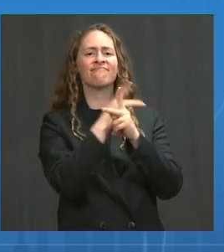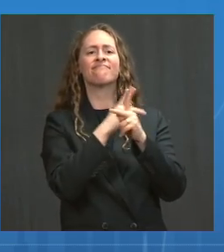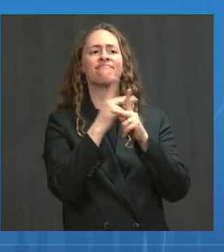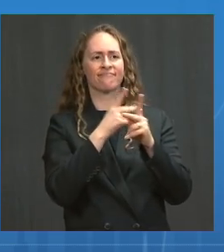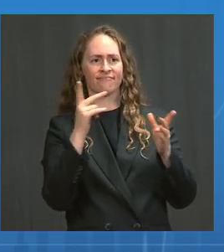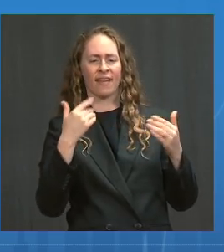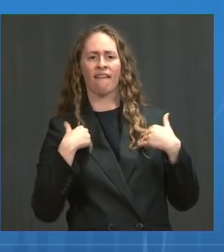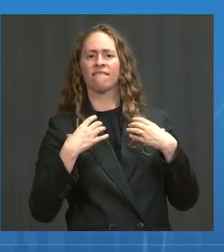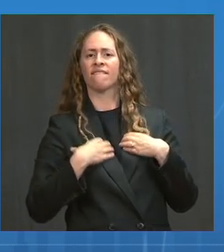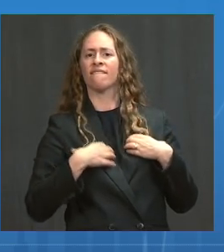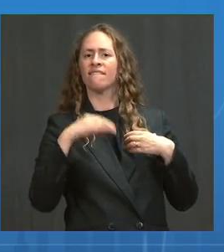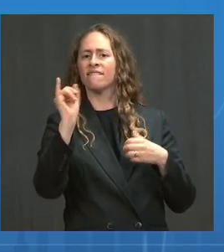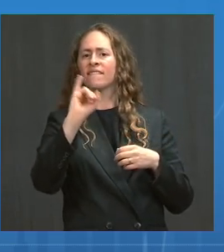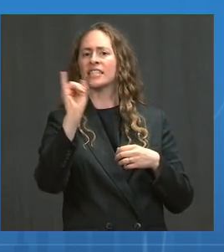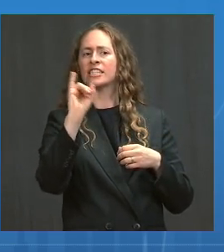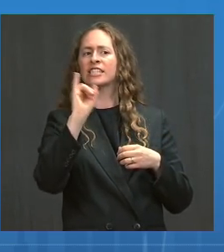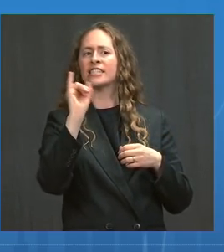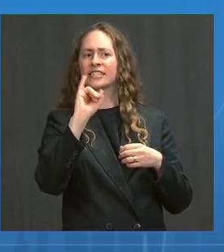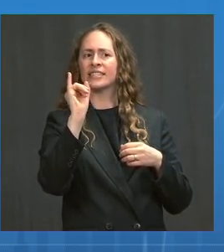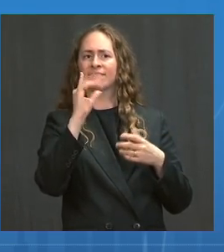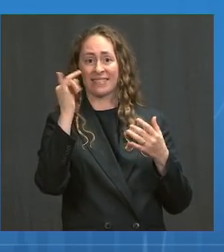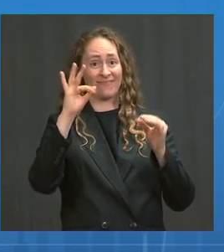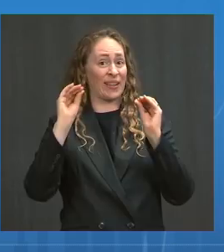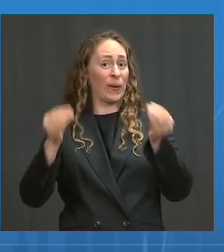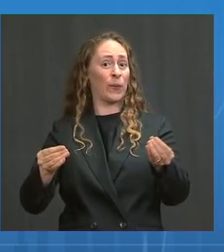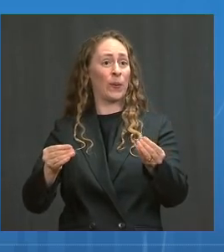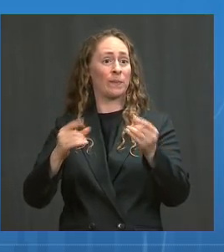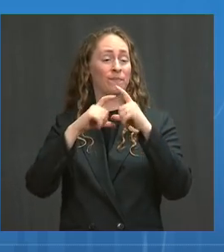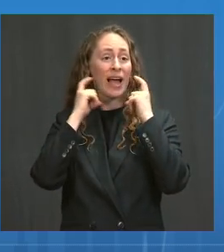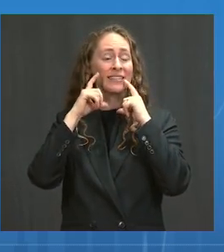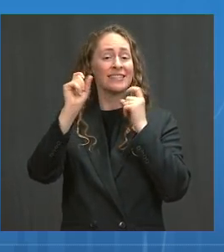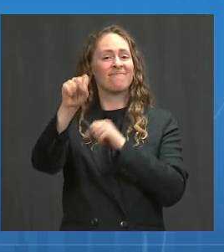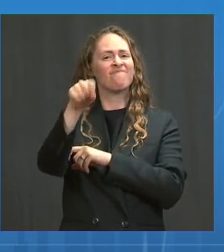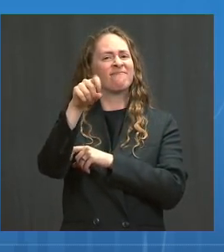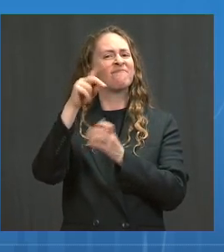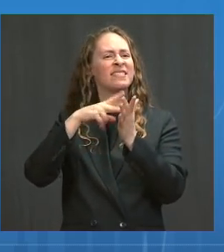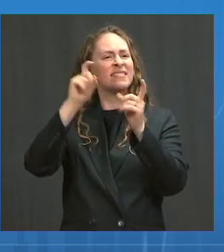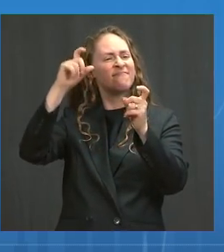in places that are not wearing masks. Mr. Zients: So, in terms of the emergency use authorization